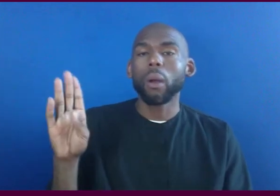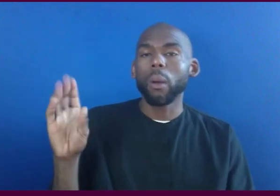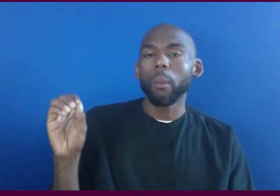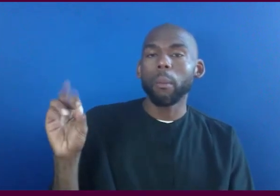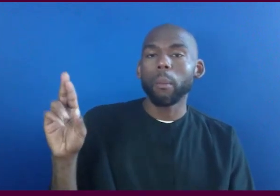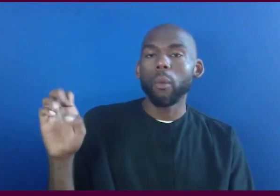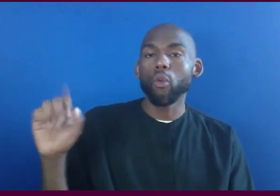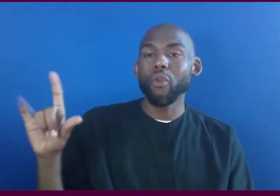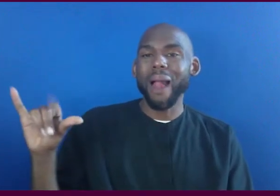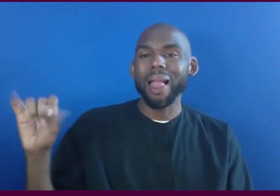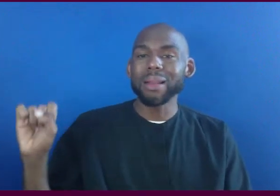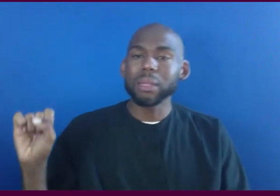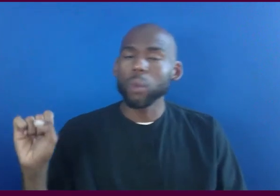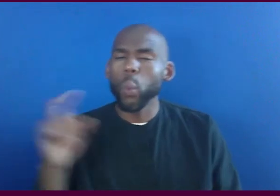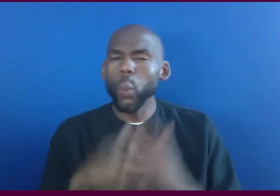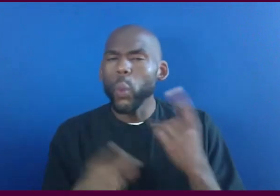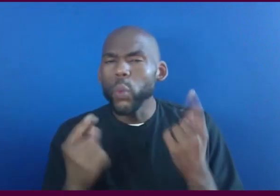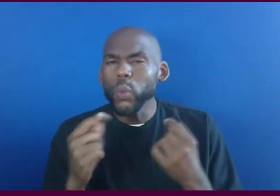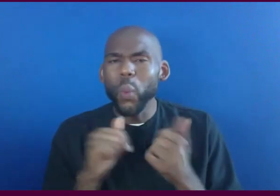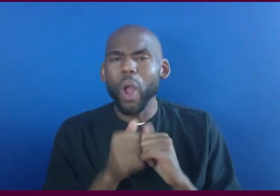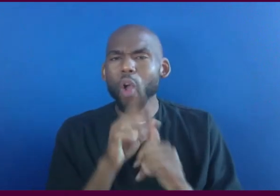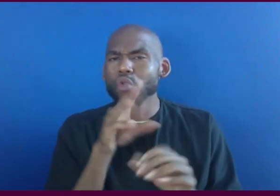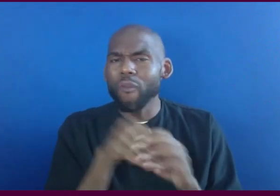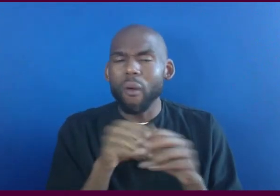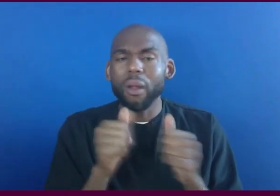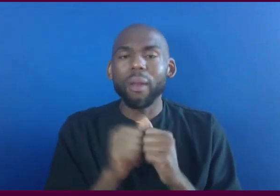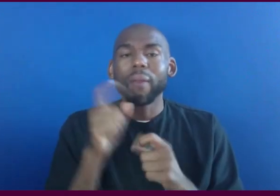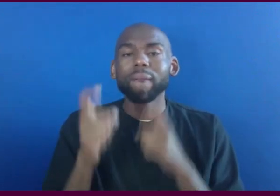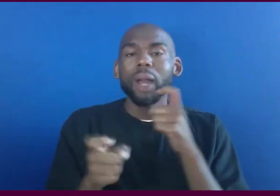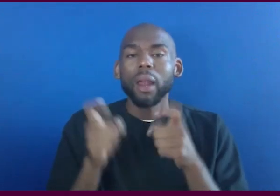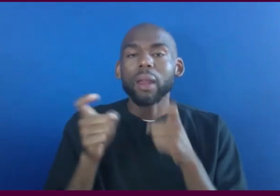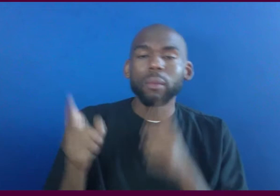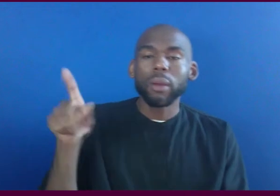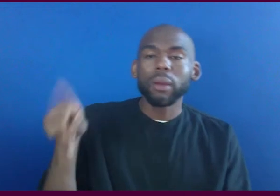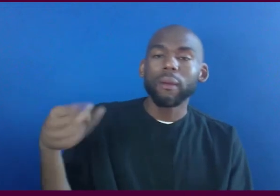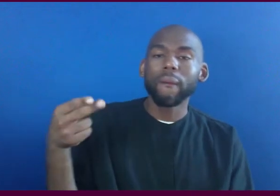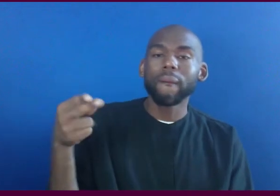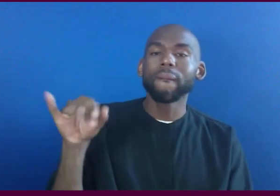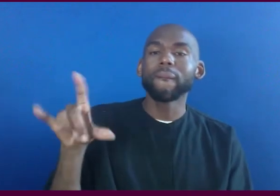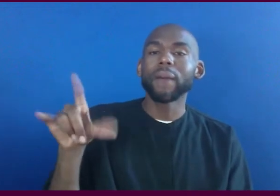Can you tell us a little bit about what you do and how you got involved in the philanthropy space?